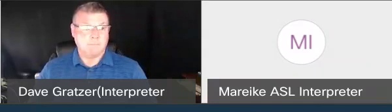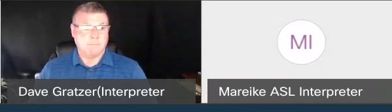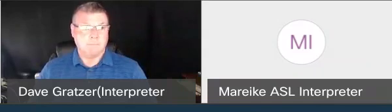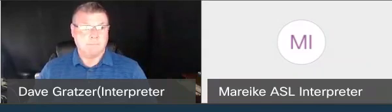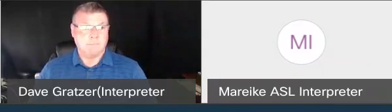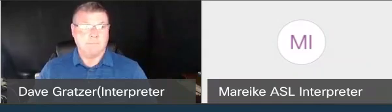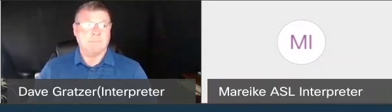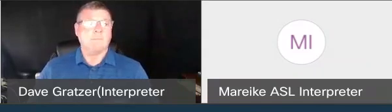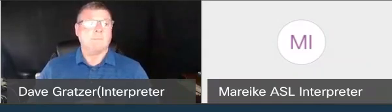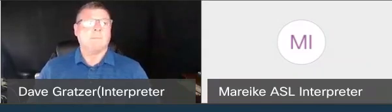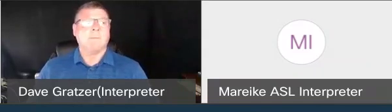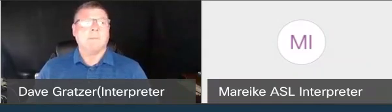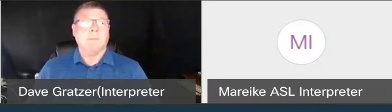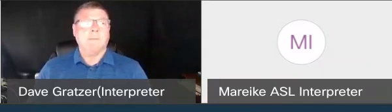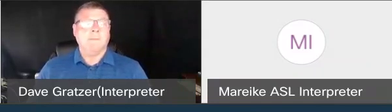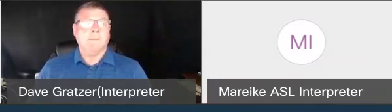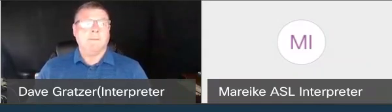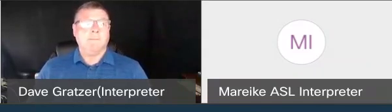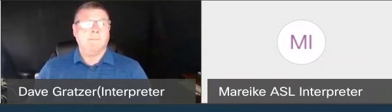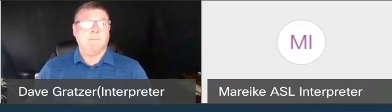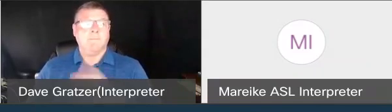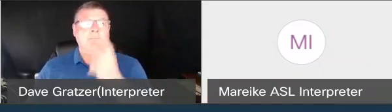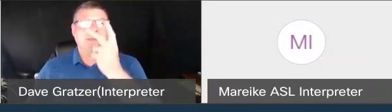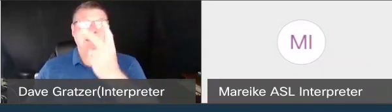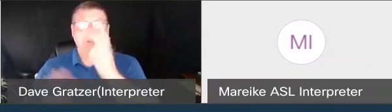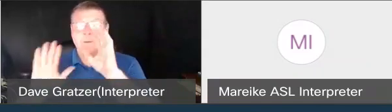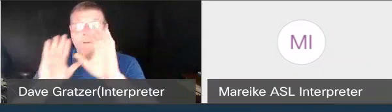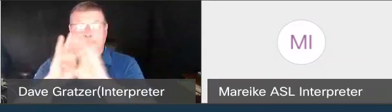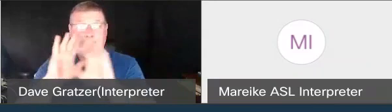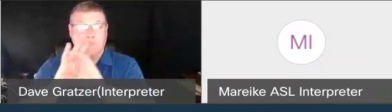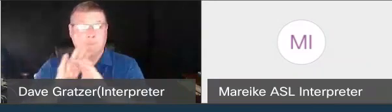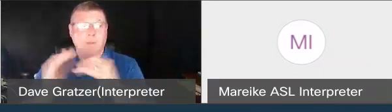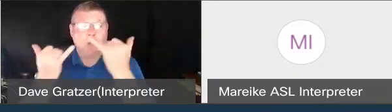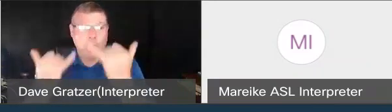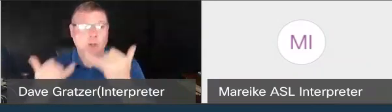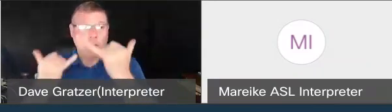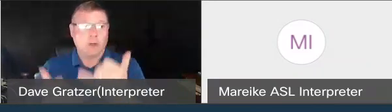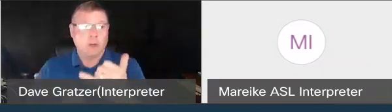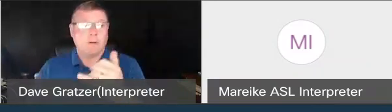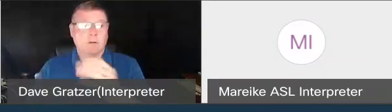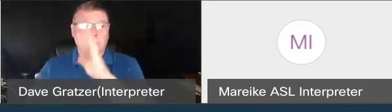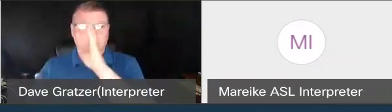Dunford: This, uh--these two pictures, uh, show the current sobering center in San Diego,